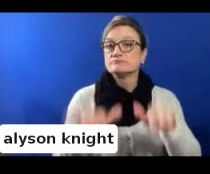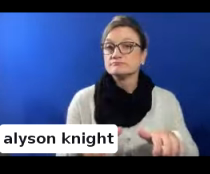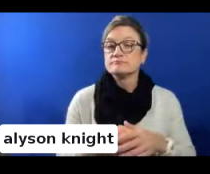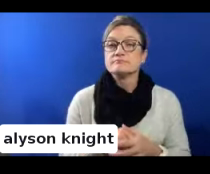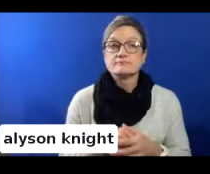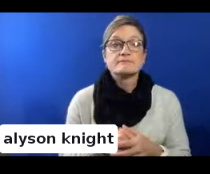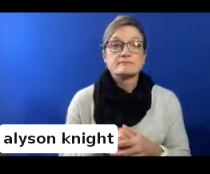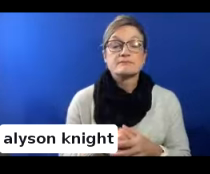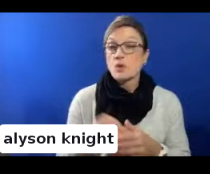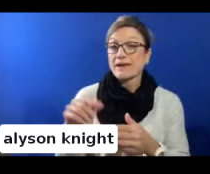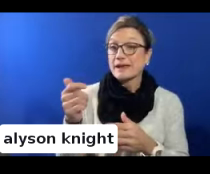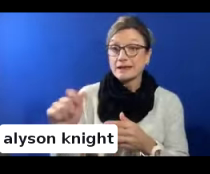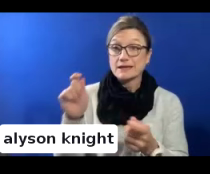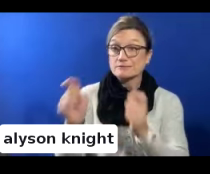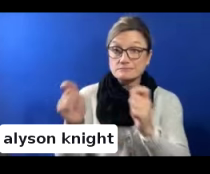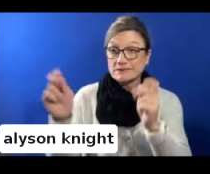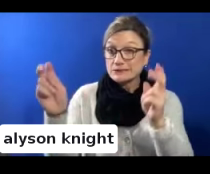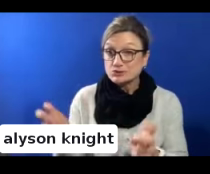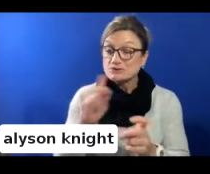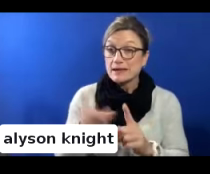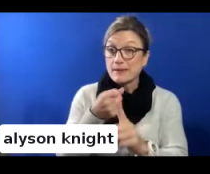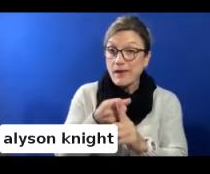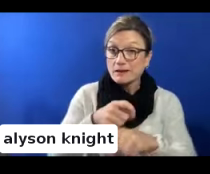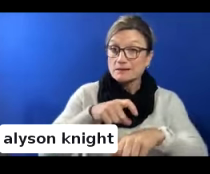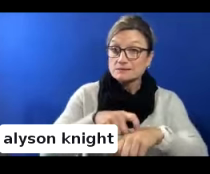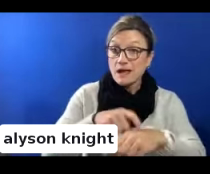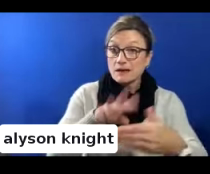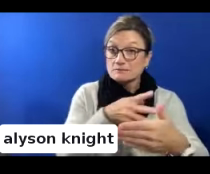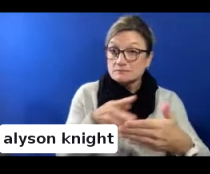impact to the project or the timeline? Keep your response simple.